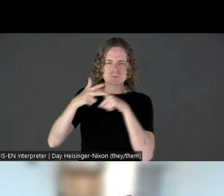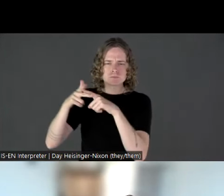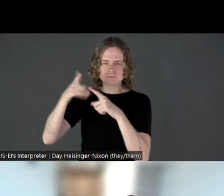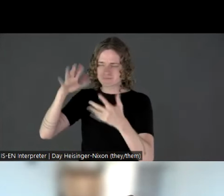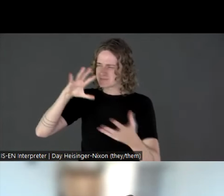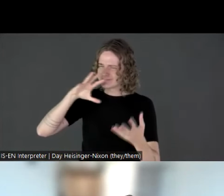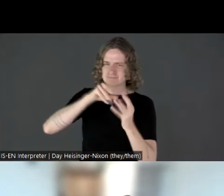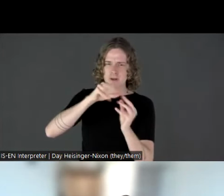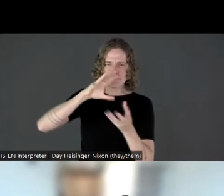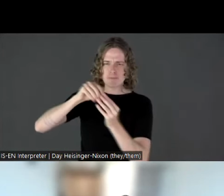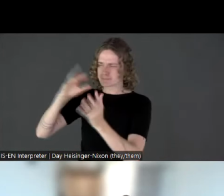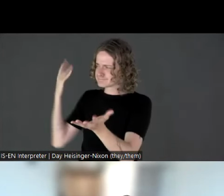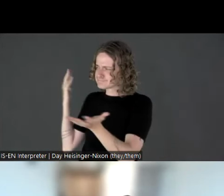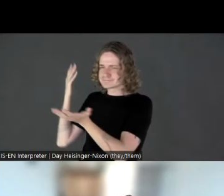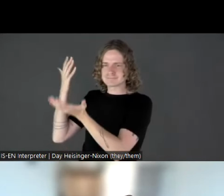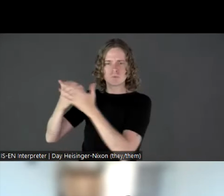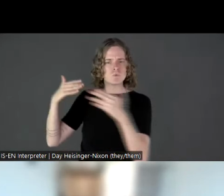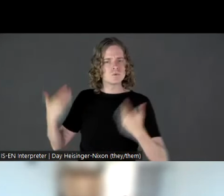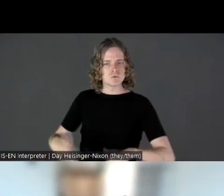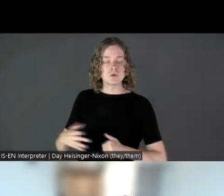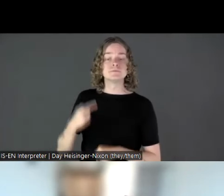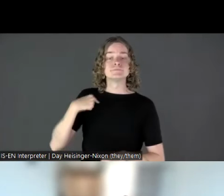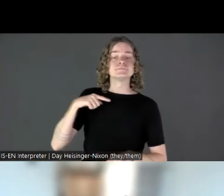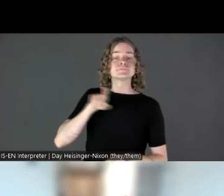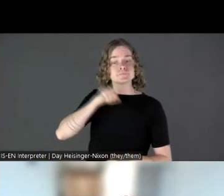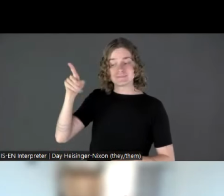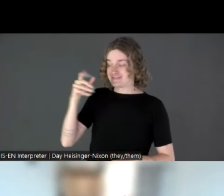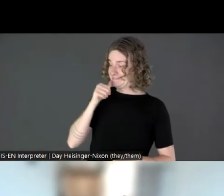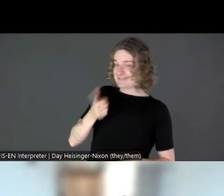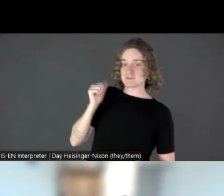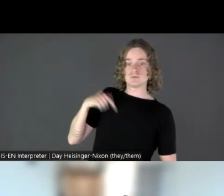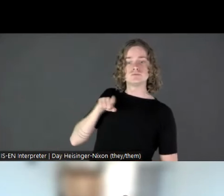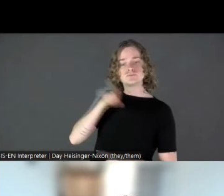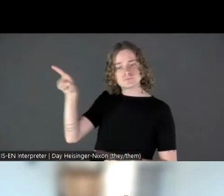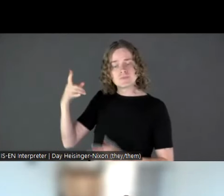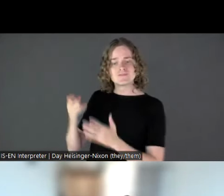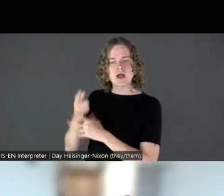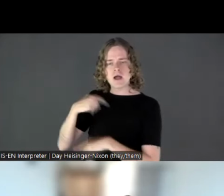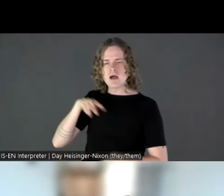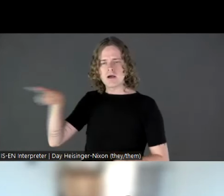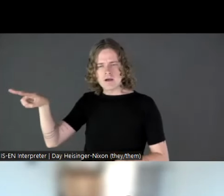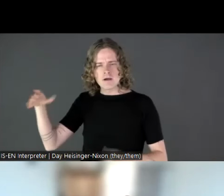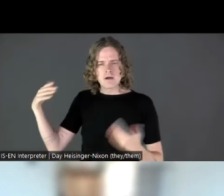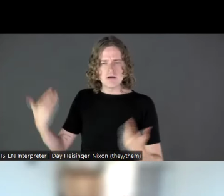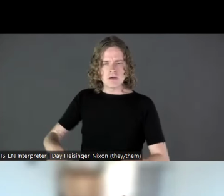noting there that there is such a shift since the first HNPW I attended in terms of how disability